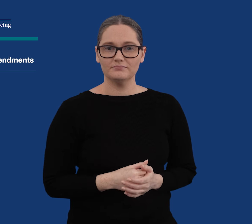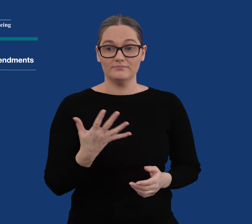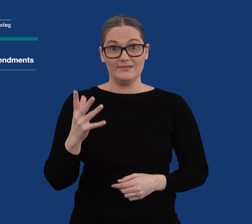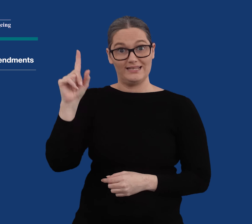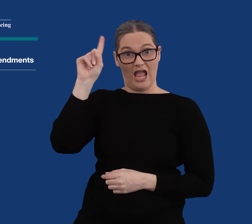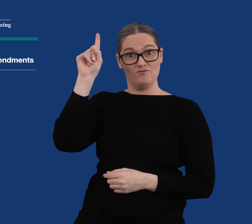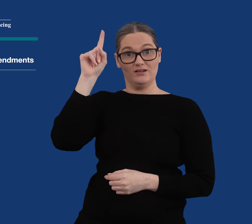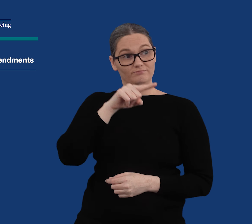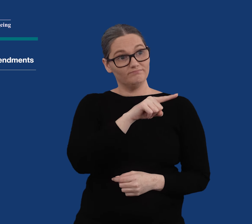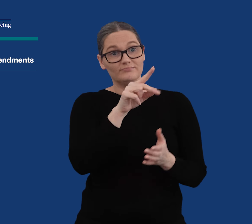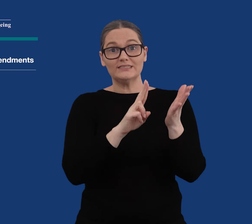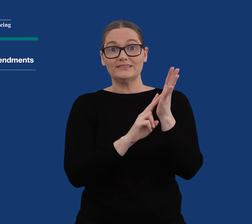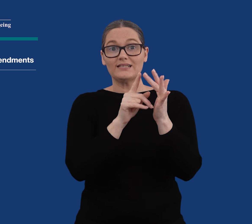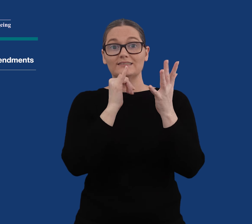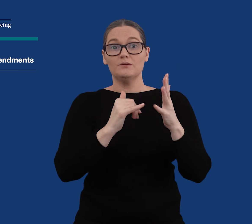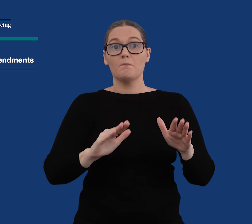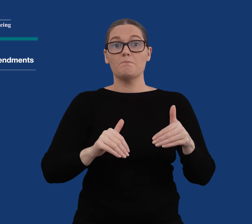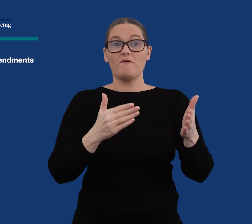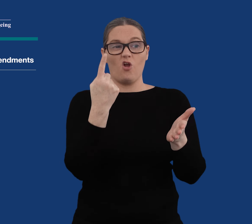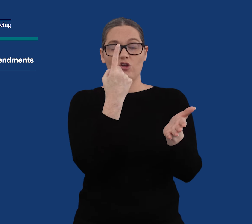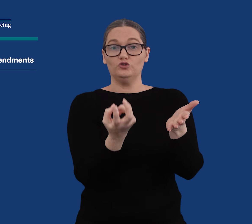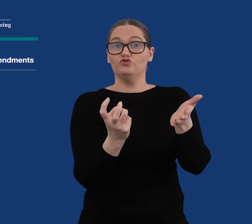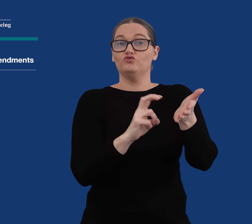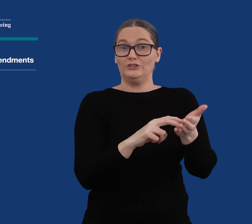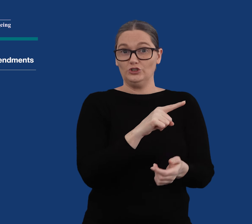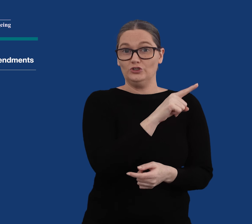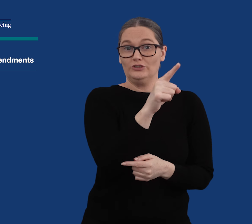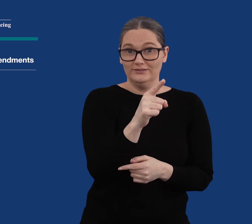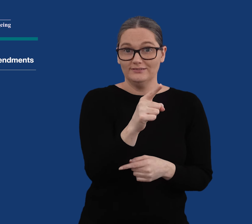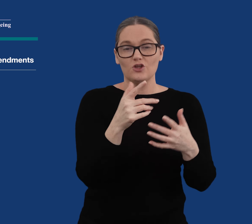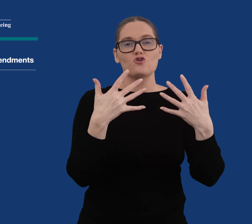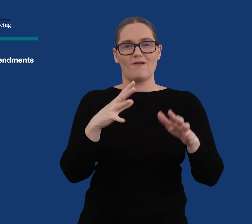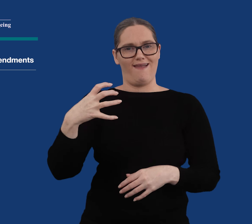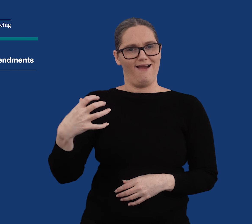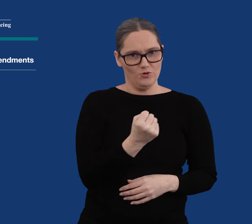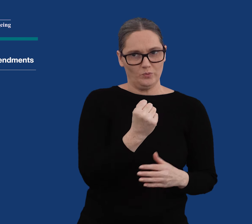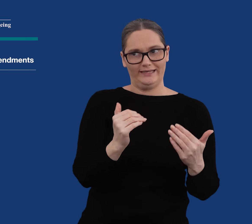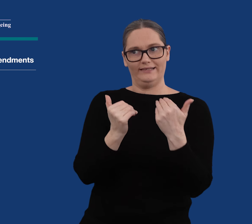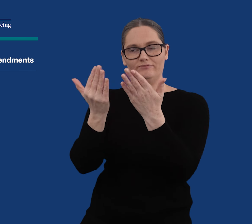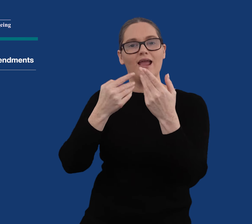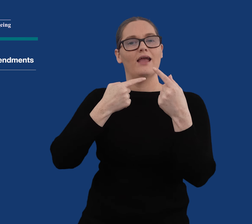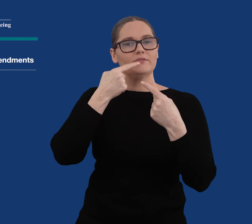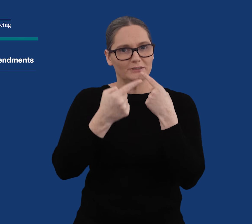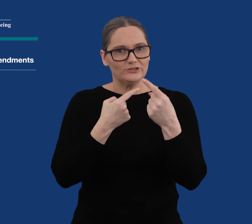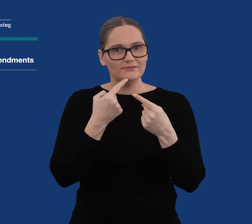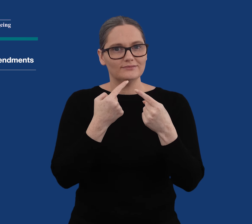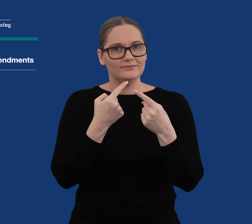Currently, registered NDIS providers already have to give information,